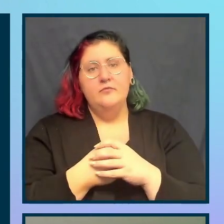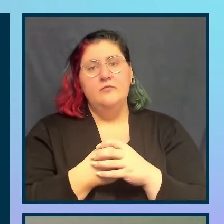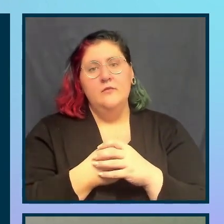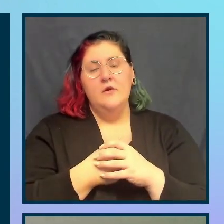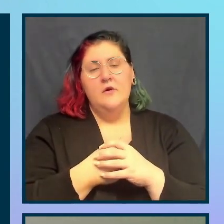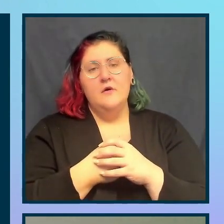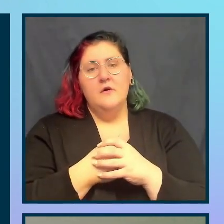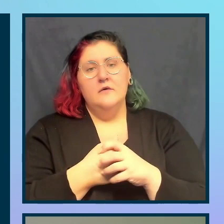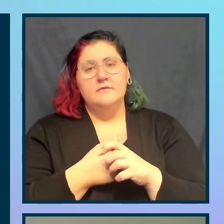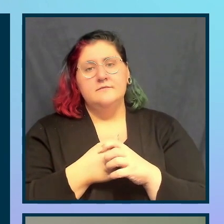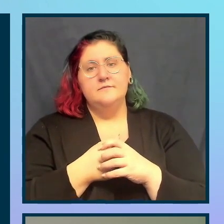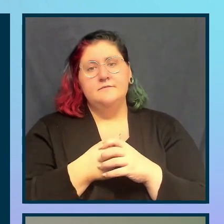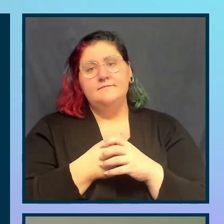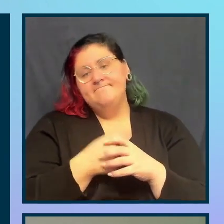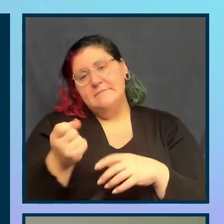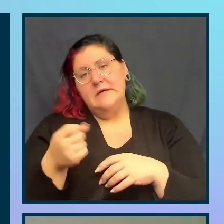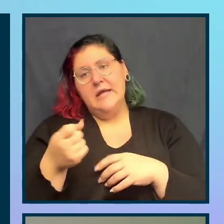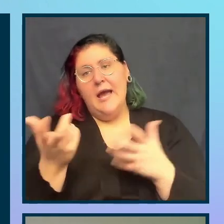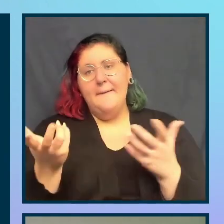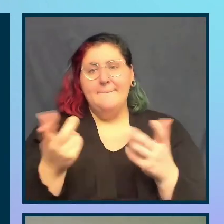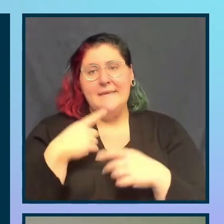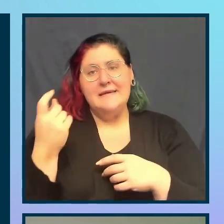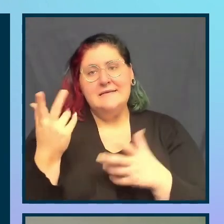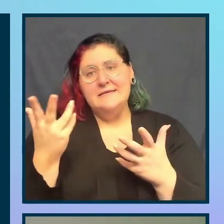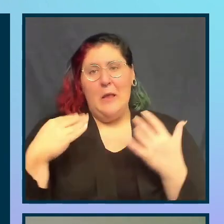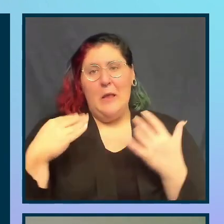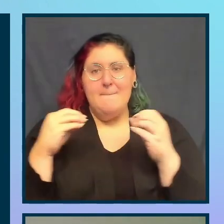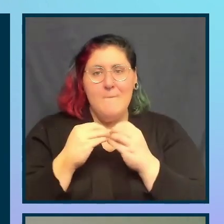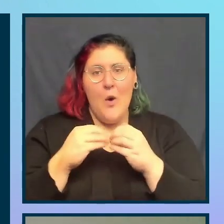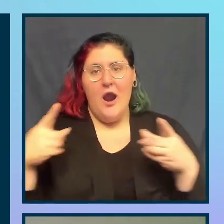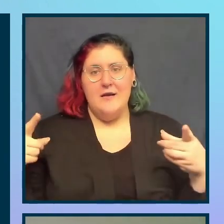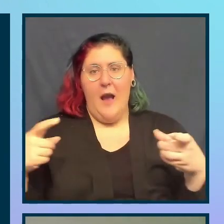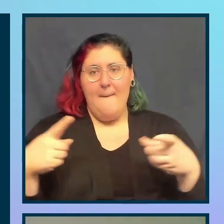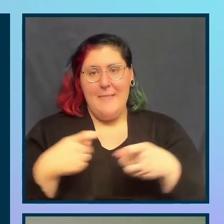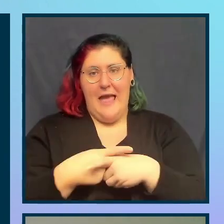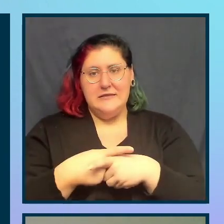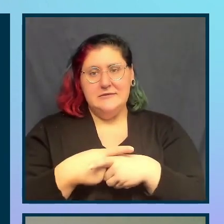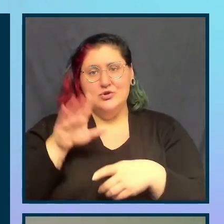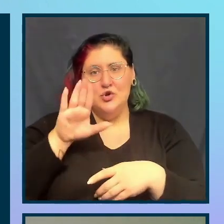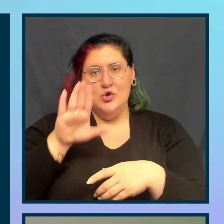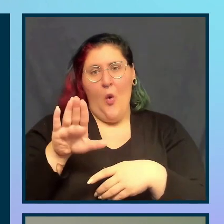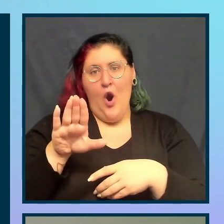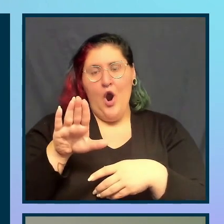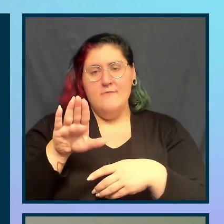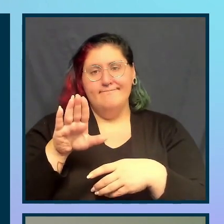Yeah, because like the more complex a thing you're building, the ability to just like get to something quickly